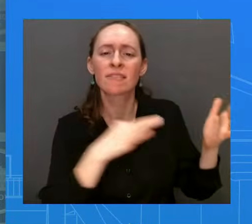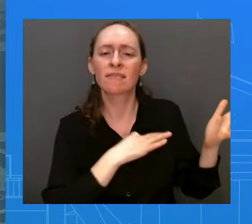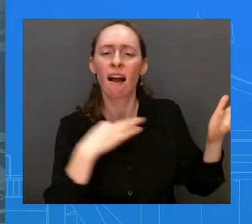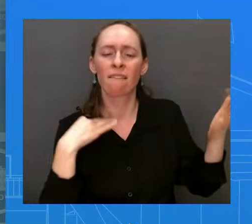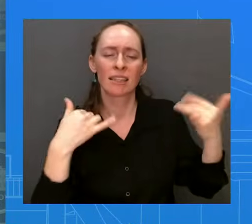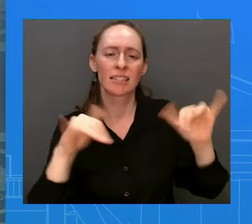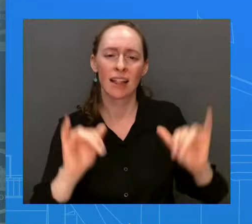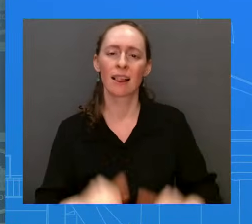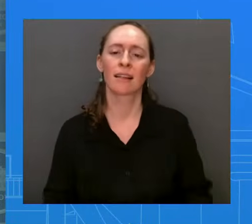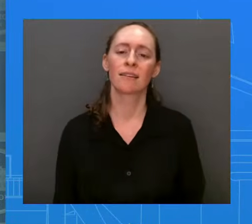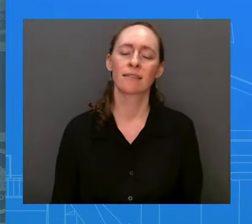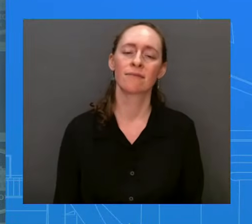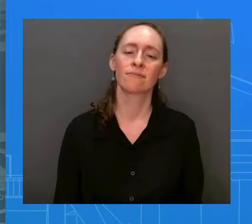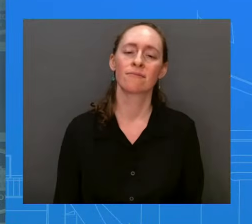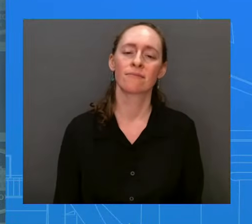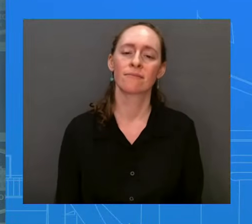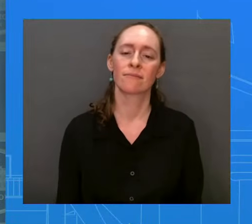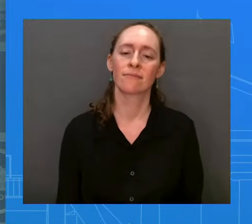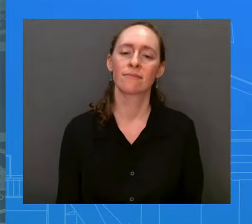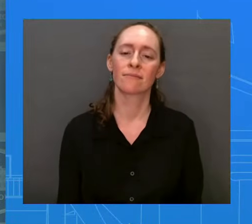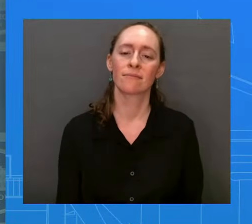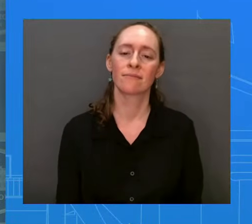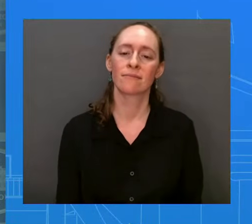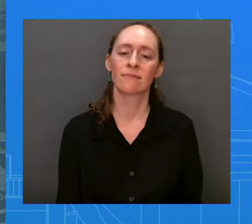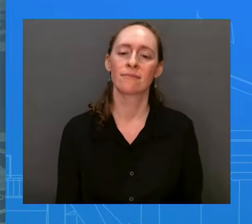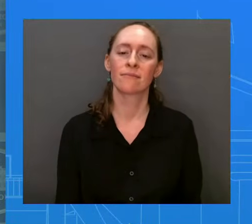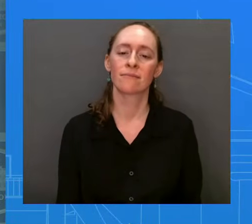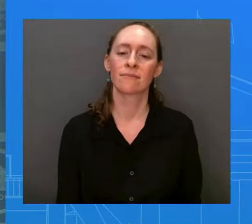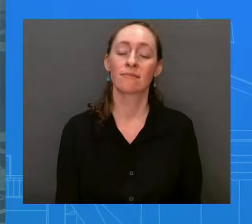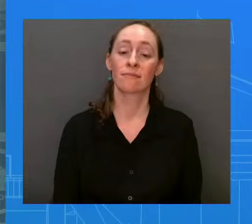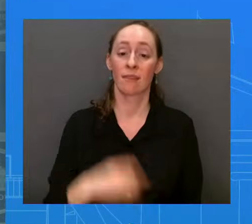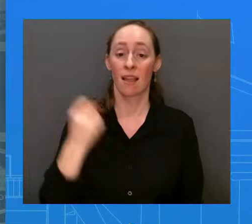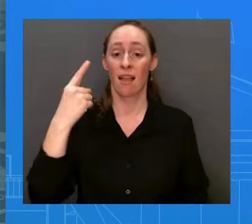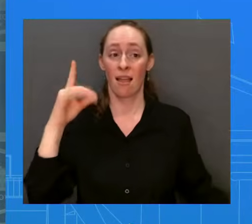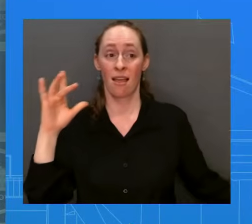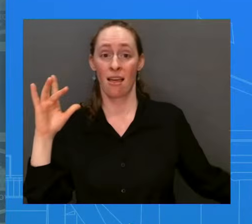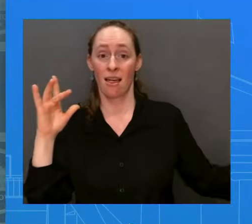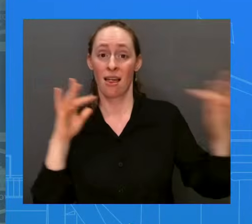in talking to Secretary -- Secretary of Defense Austin, but there are still ways to communicate.